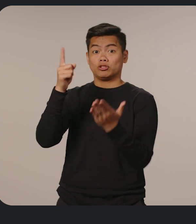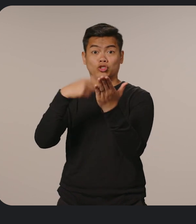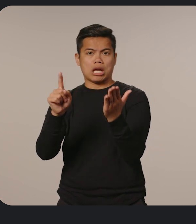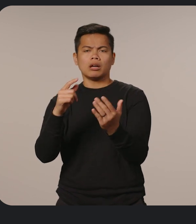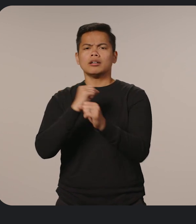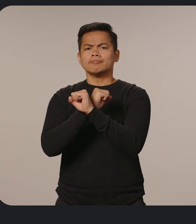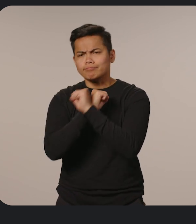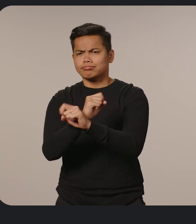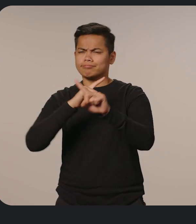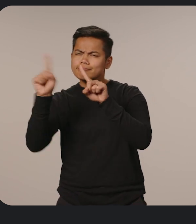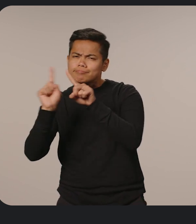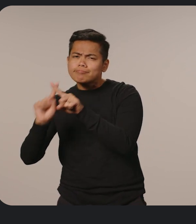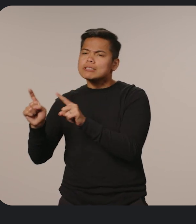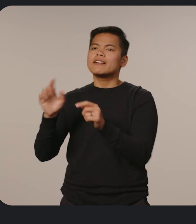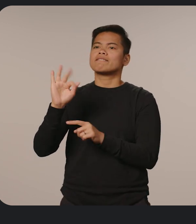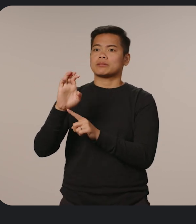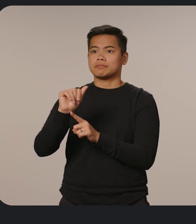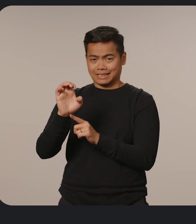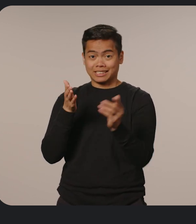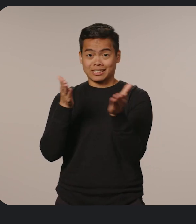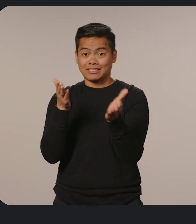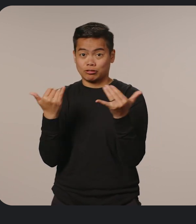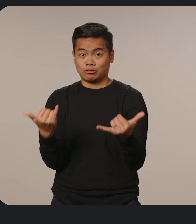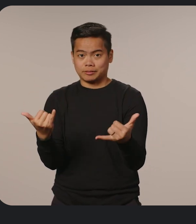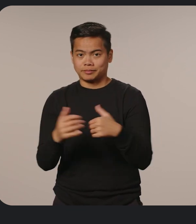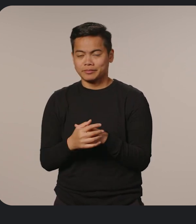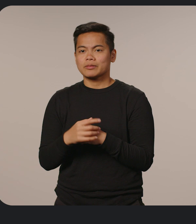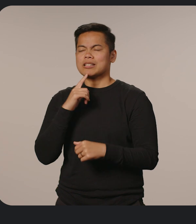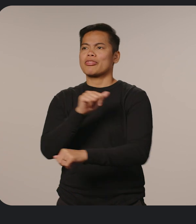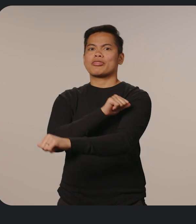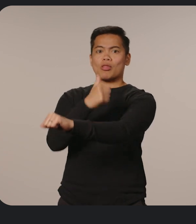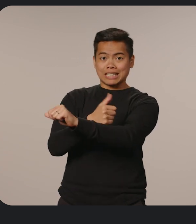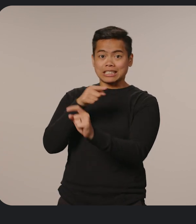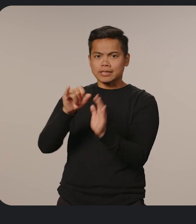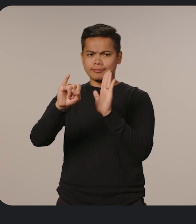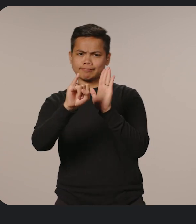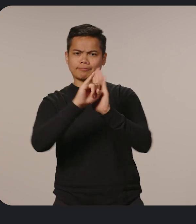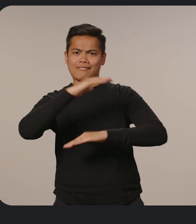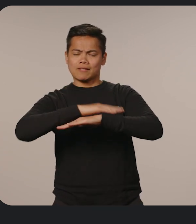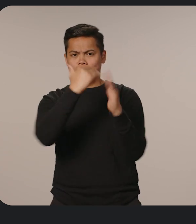services and today we are adding Firebase authentication with identity